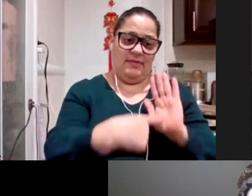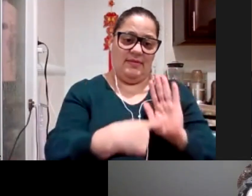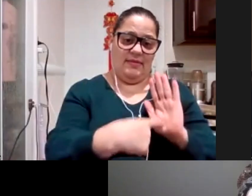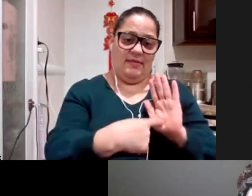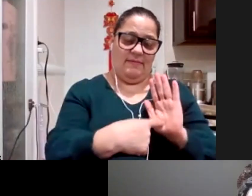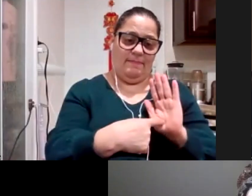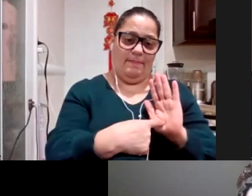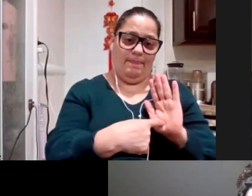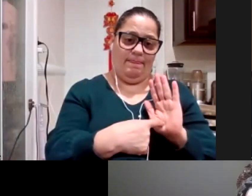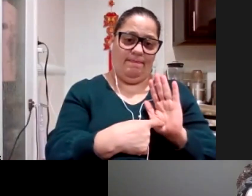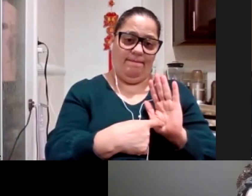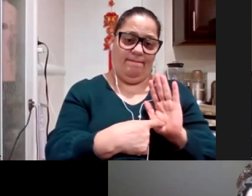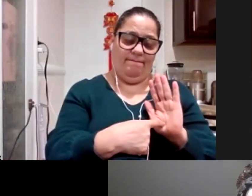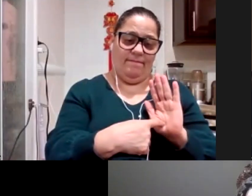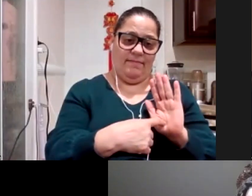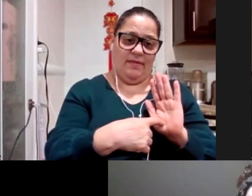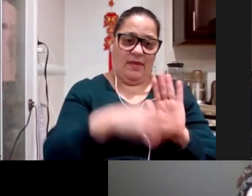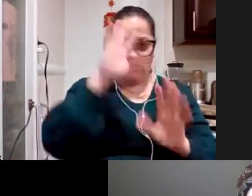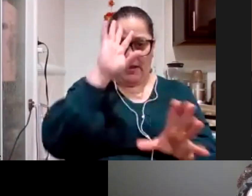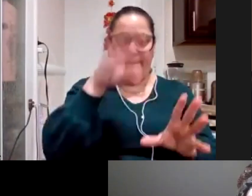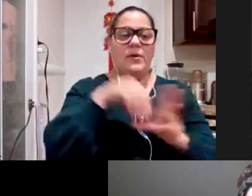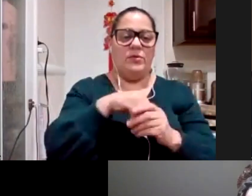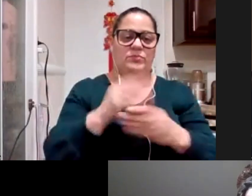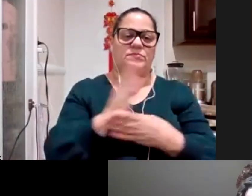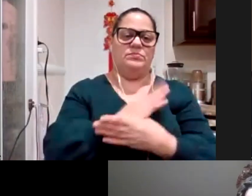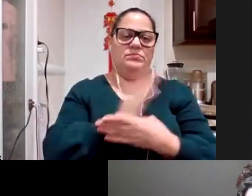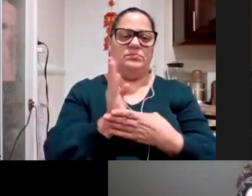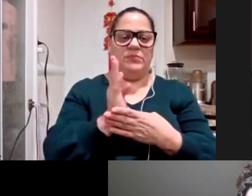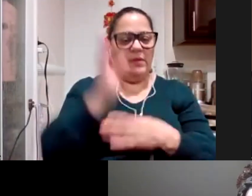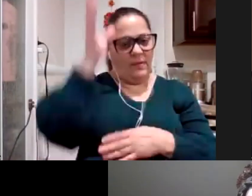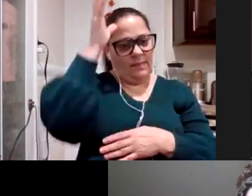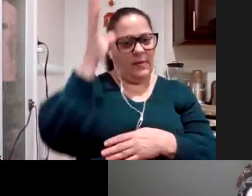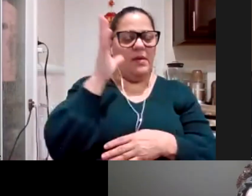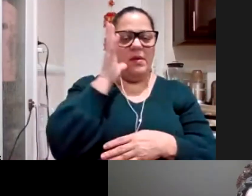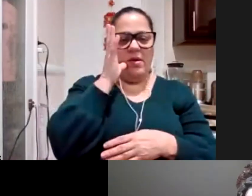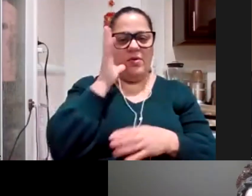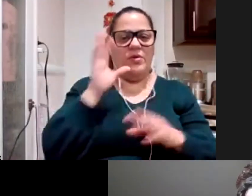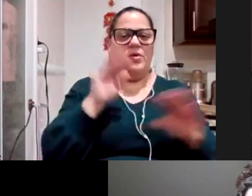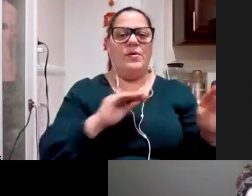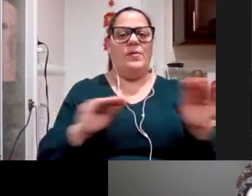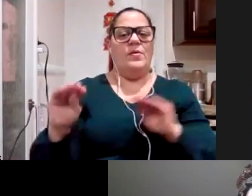having Aspergers. His parents both of his parents who were movers and shakers in the contemporary